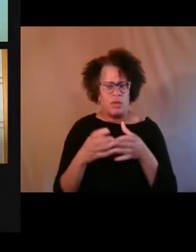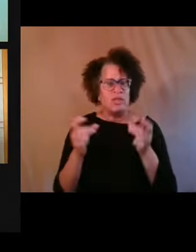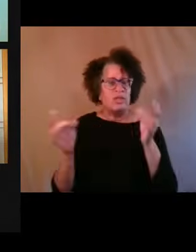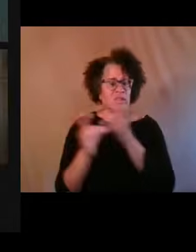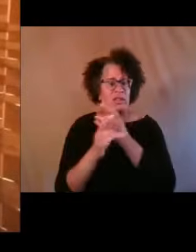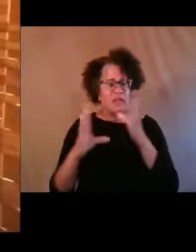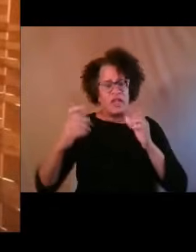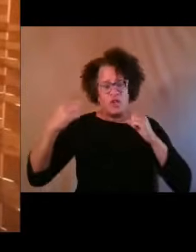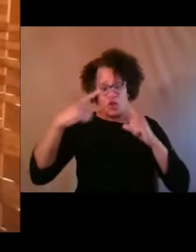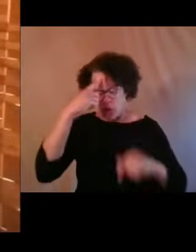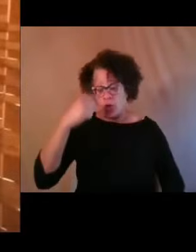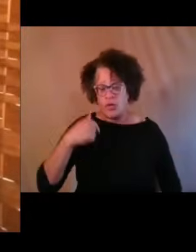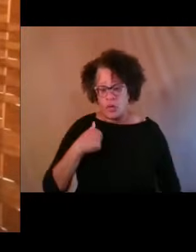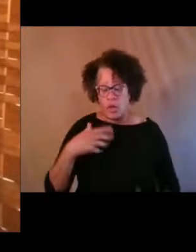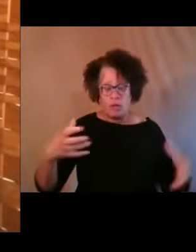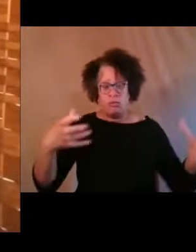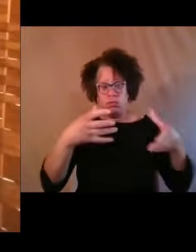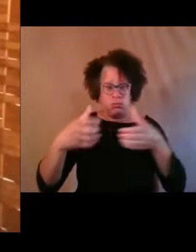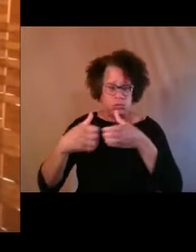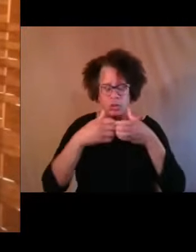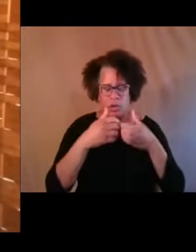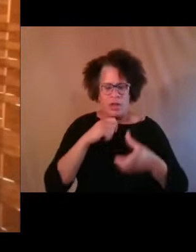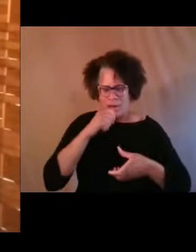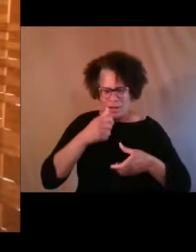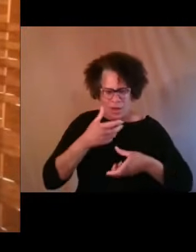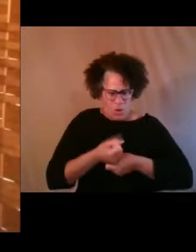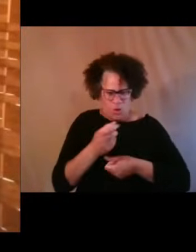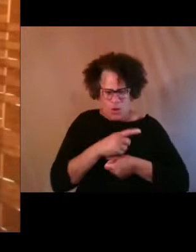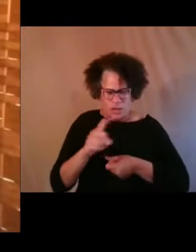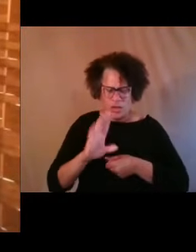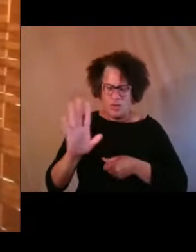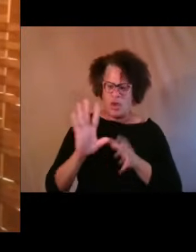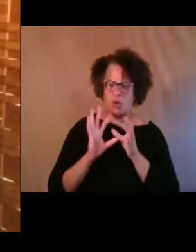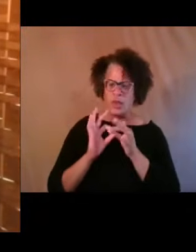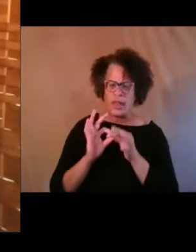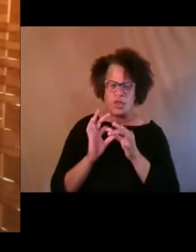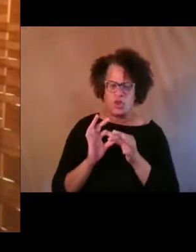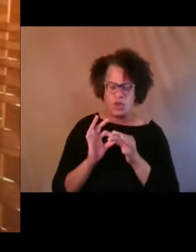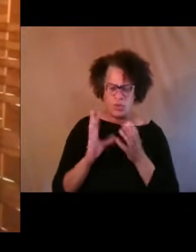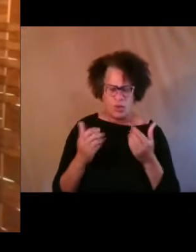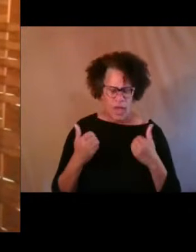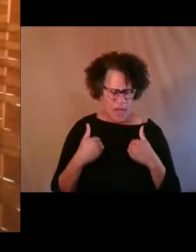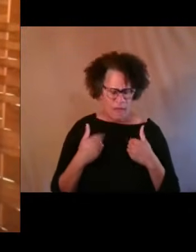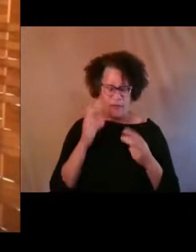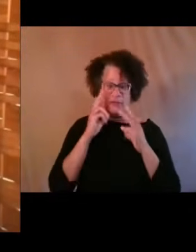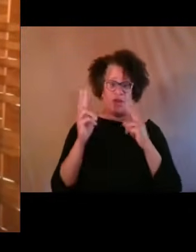That lack of trust and that relationship that we have visually as BIPOC,